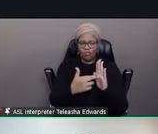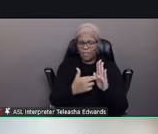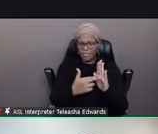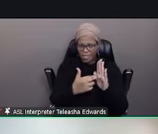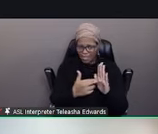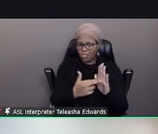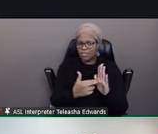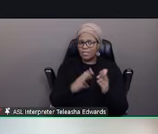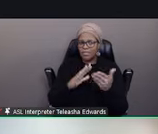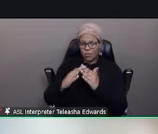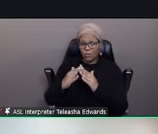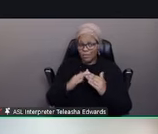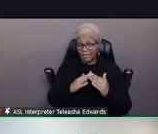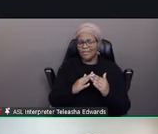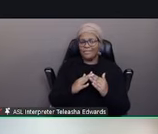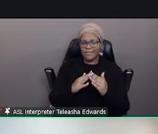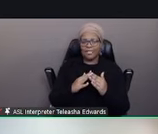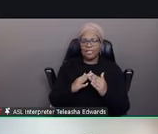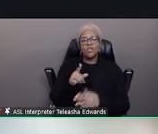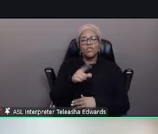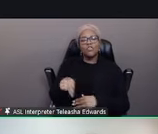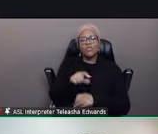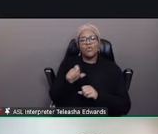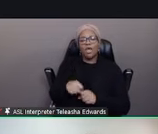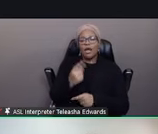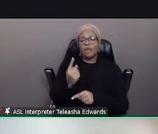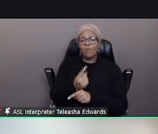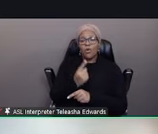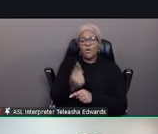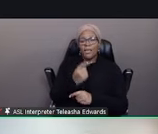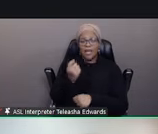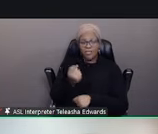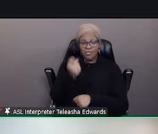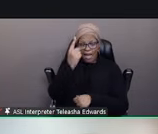um so that you can appropriately understand and prioritize the needs of those communities